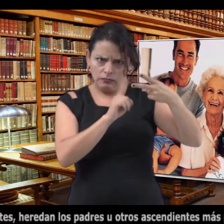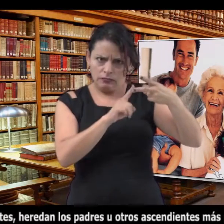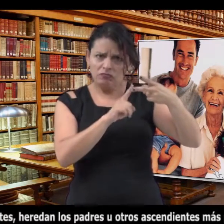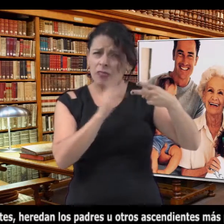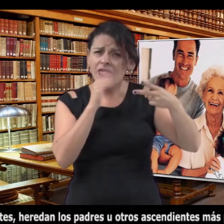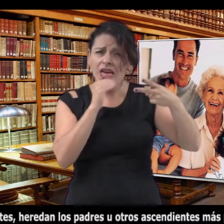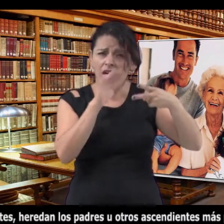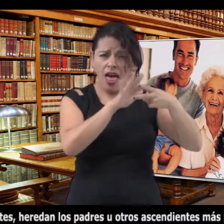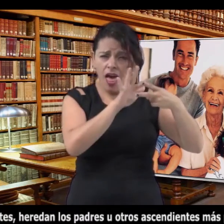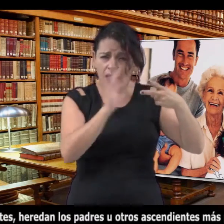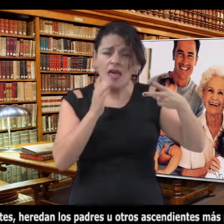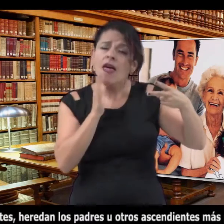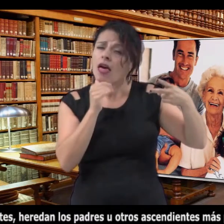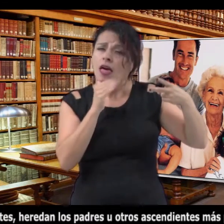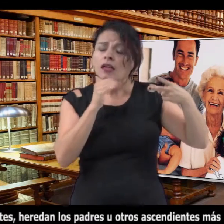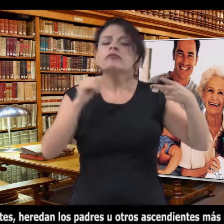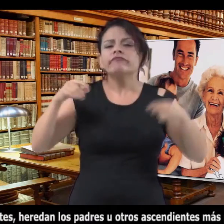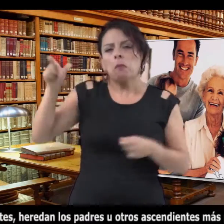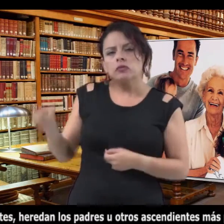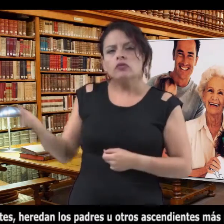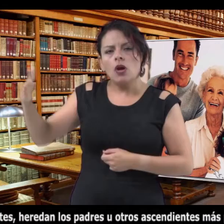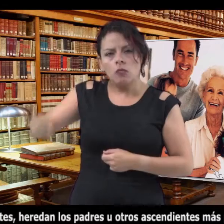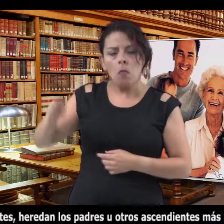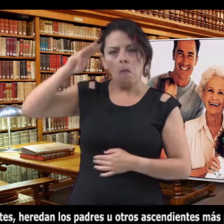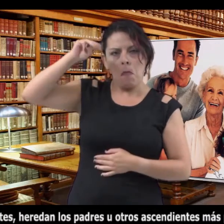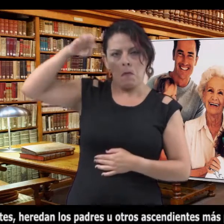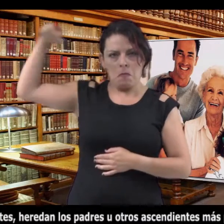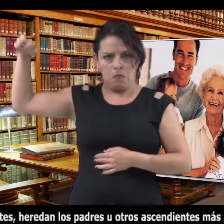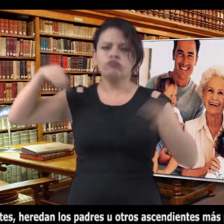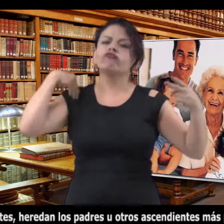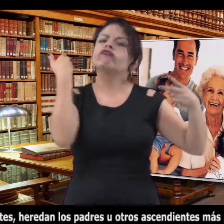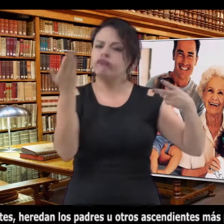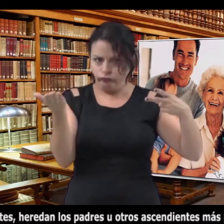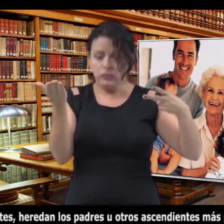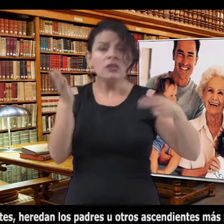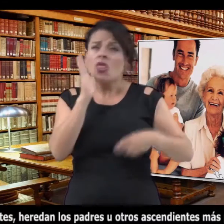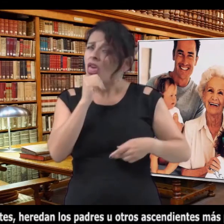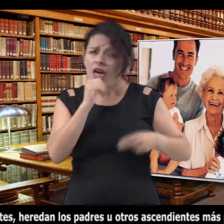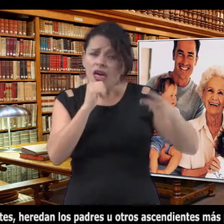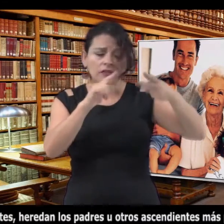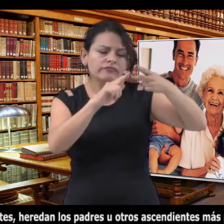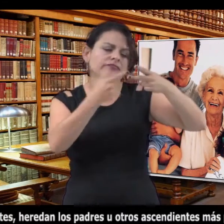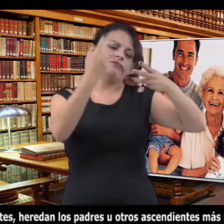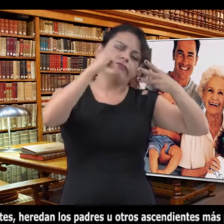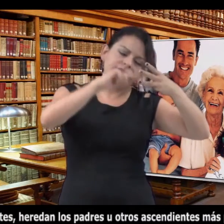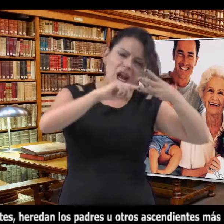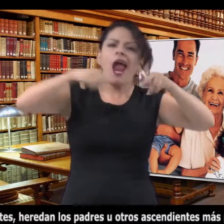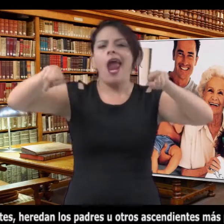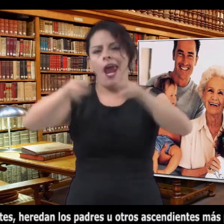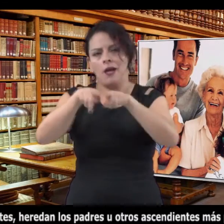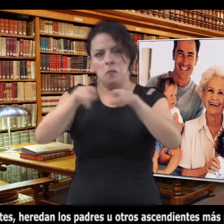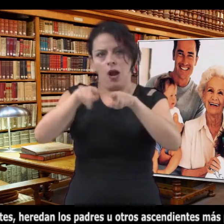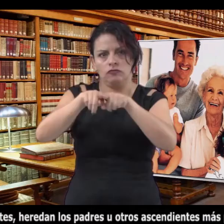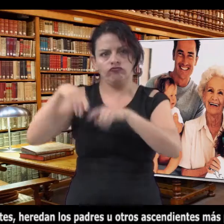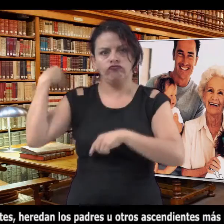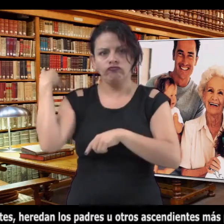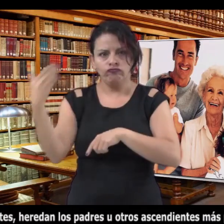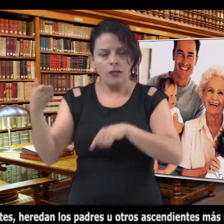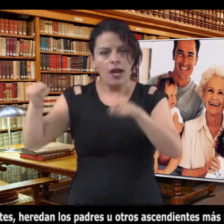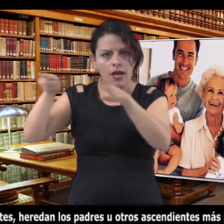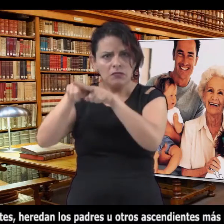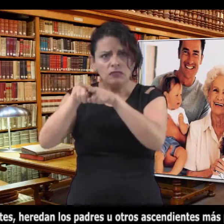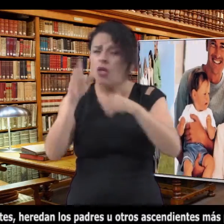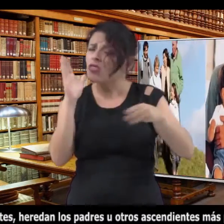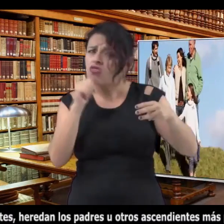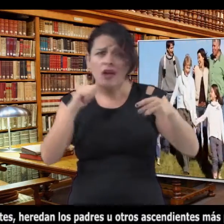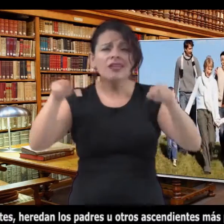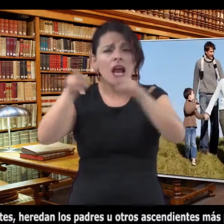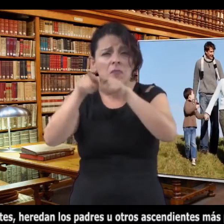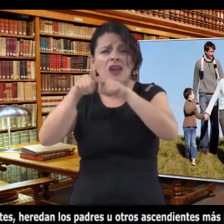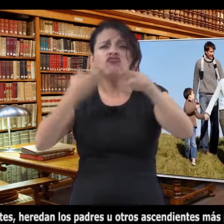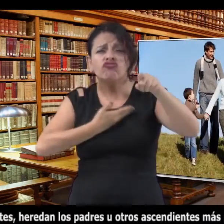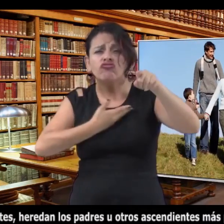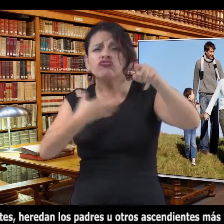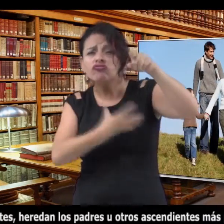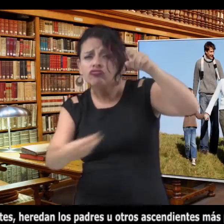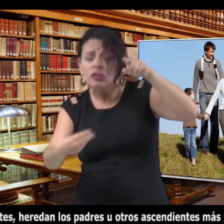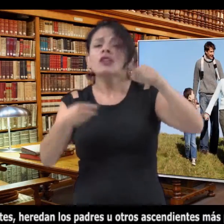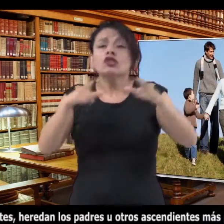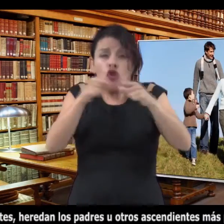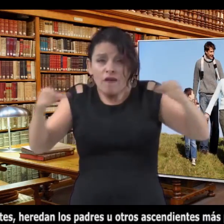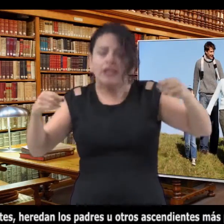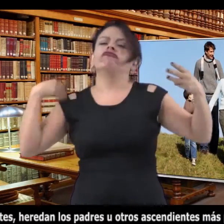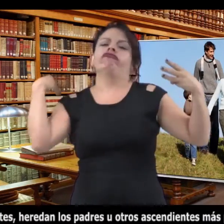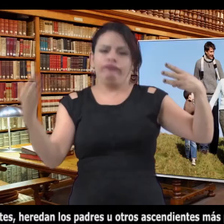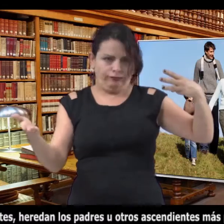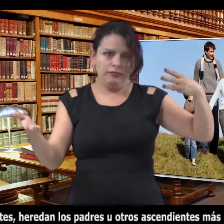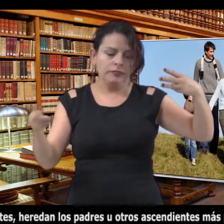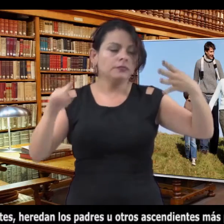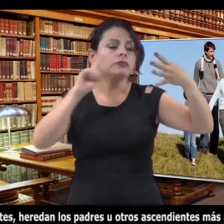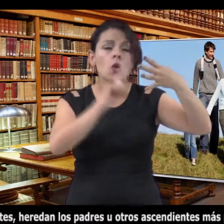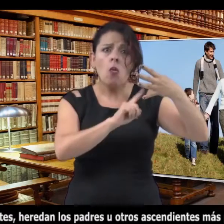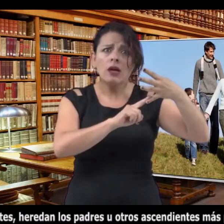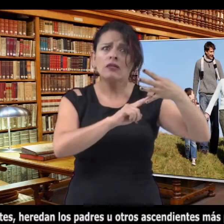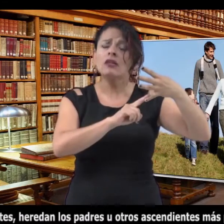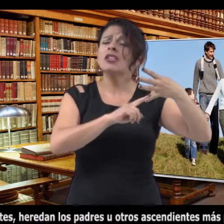If the deceased has no descendants, the heirs will be their parents or any other closest ascendant, and the living spouse. In the event of being absent the father, mother, and their surviving spouse, the heirs will be the living grandparents. If all grandparents are deceased, the heirs will be the living great-grandparents.